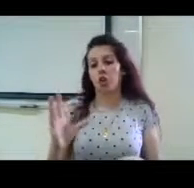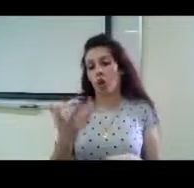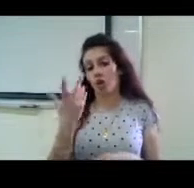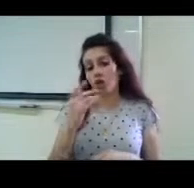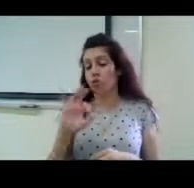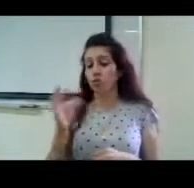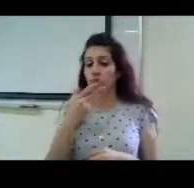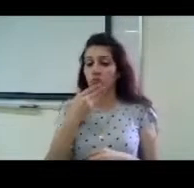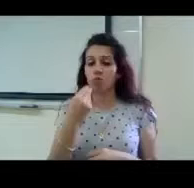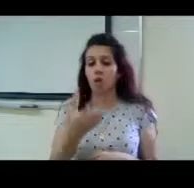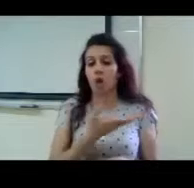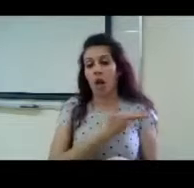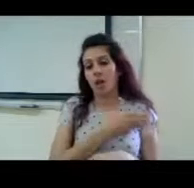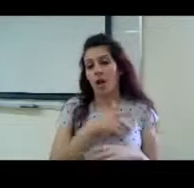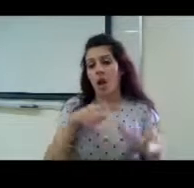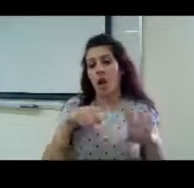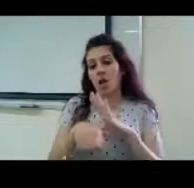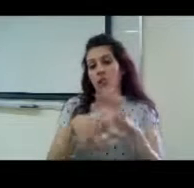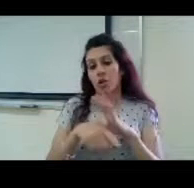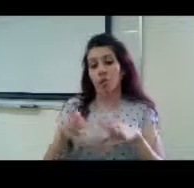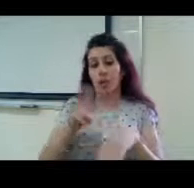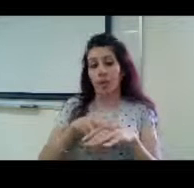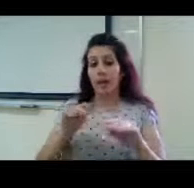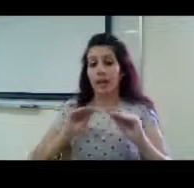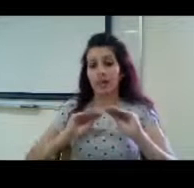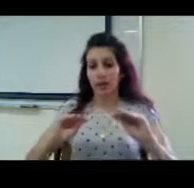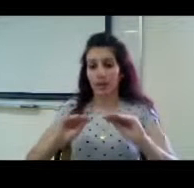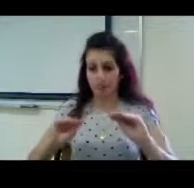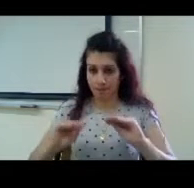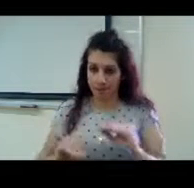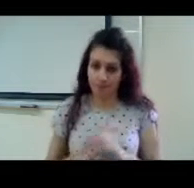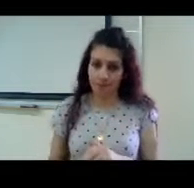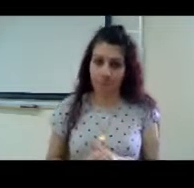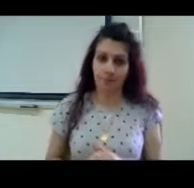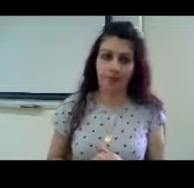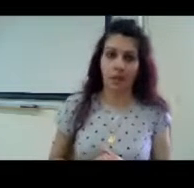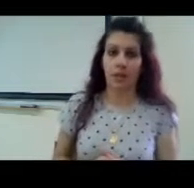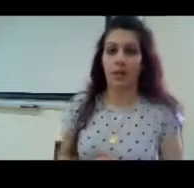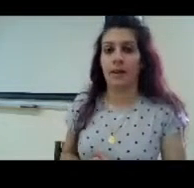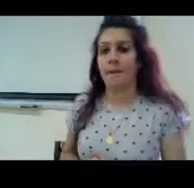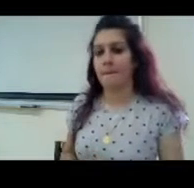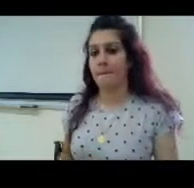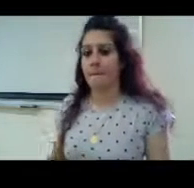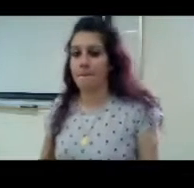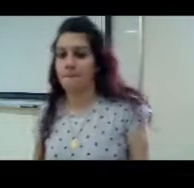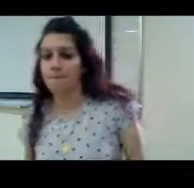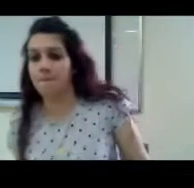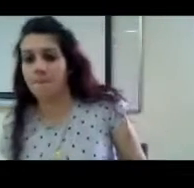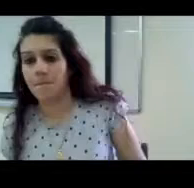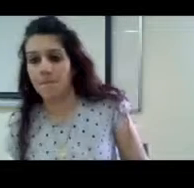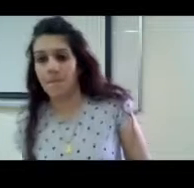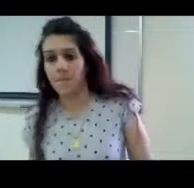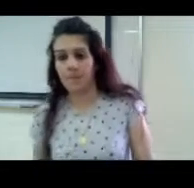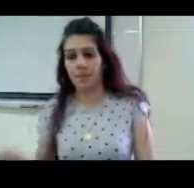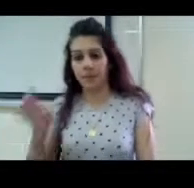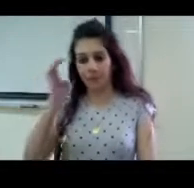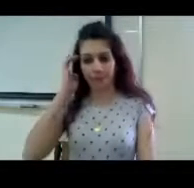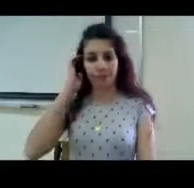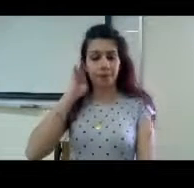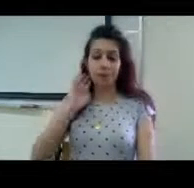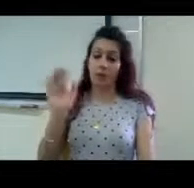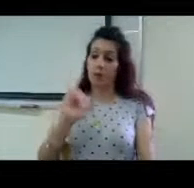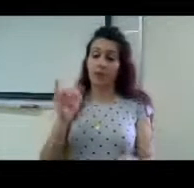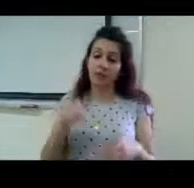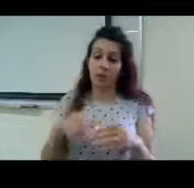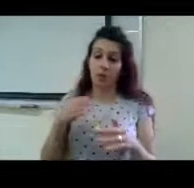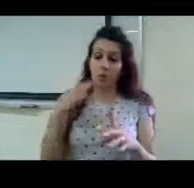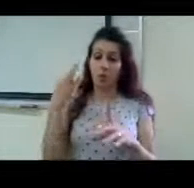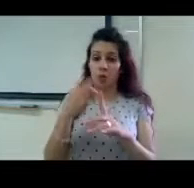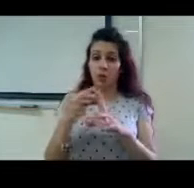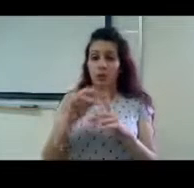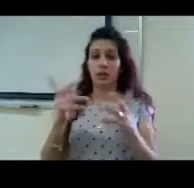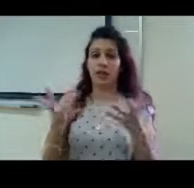started the whole relationship with our learning equality colleagues and